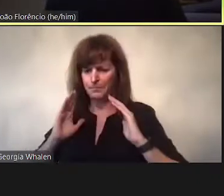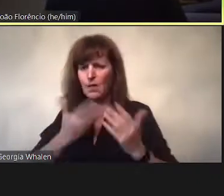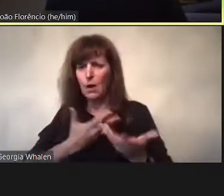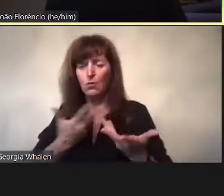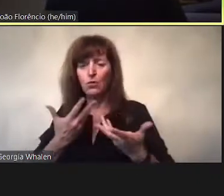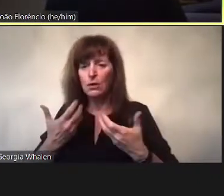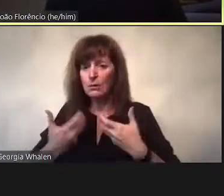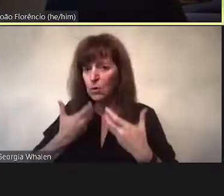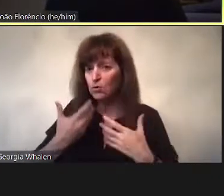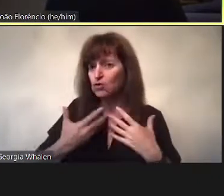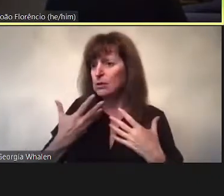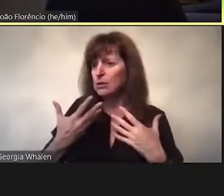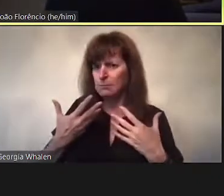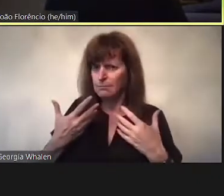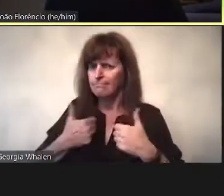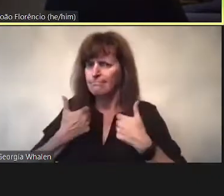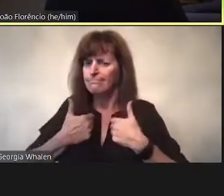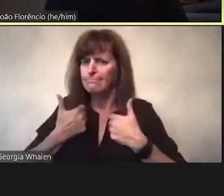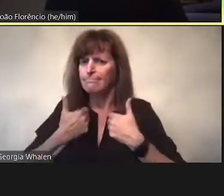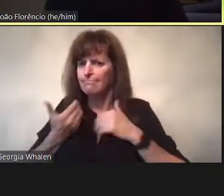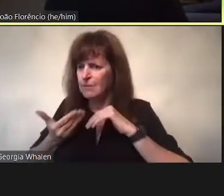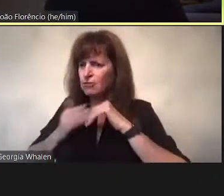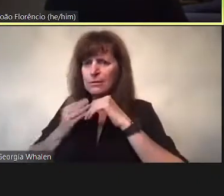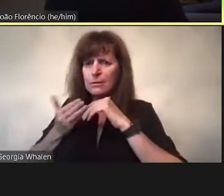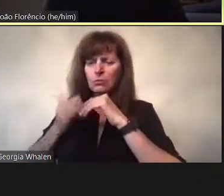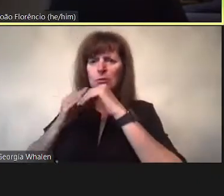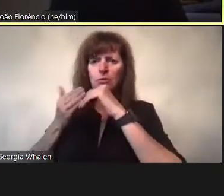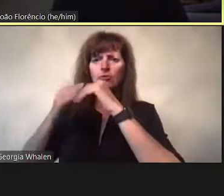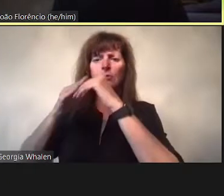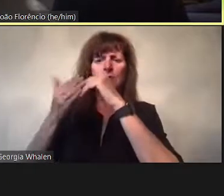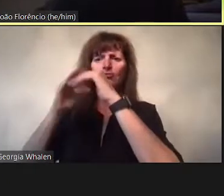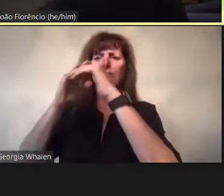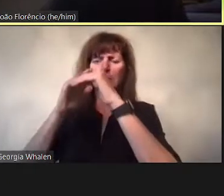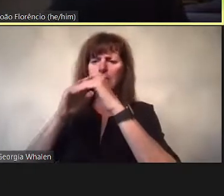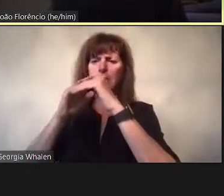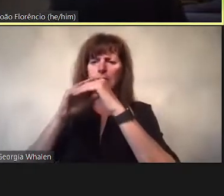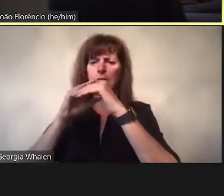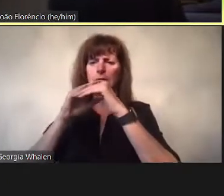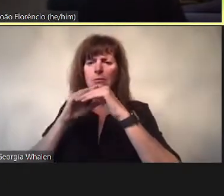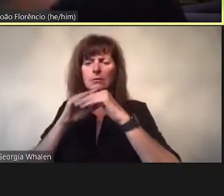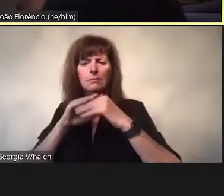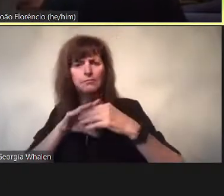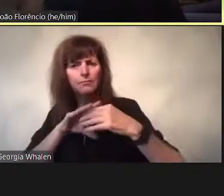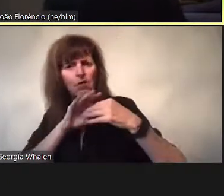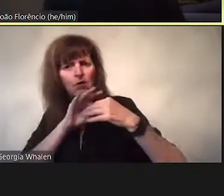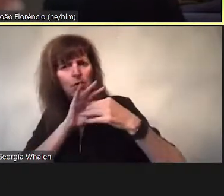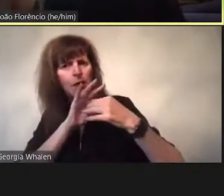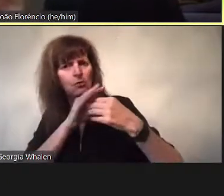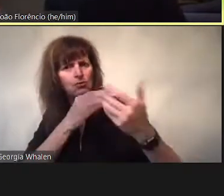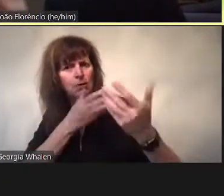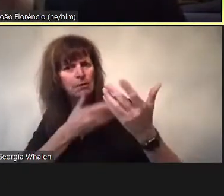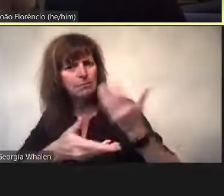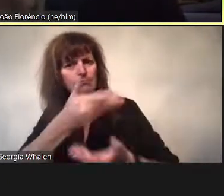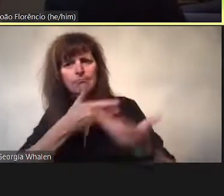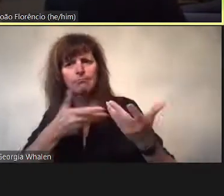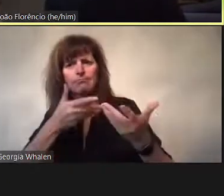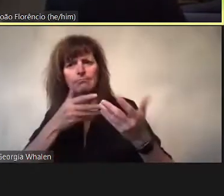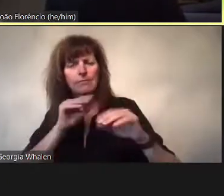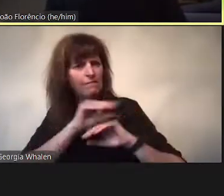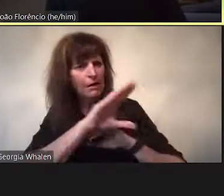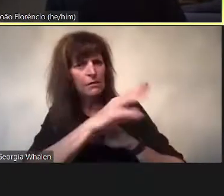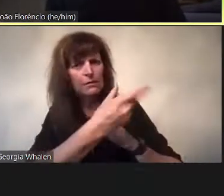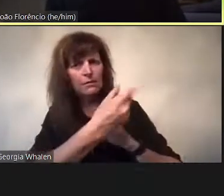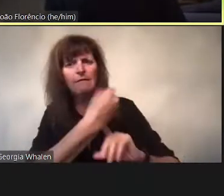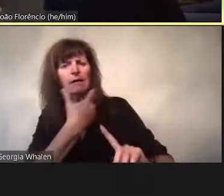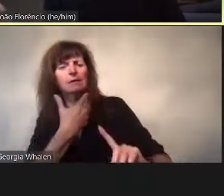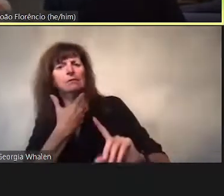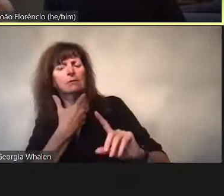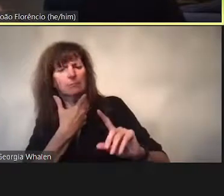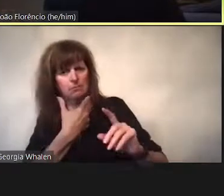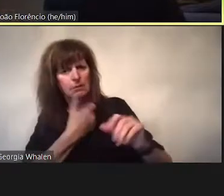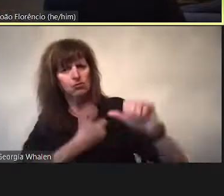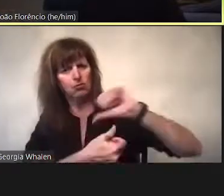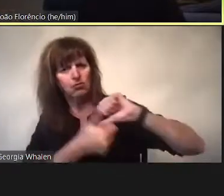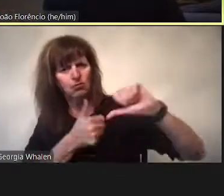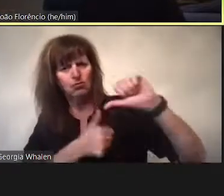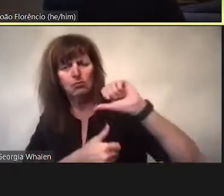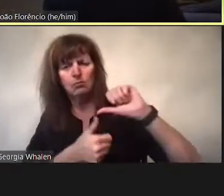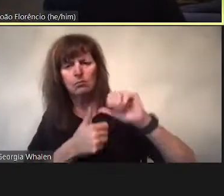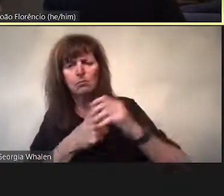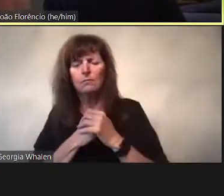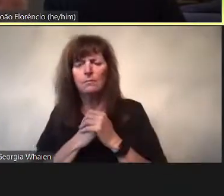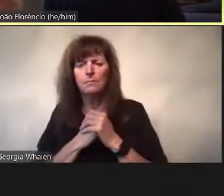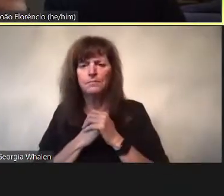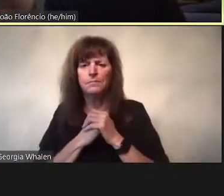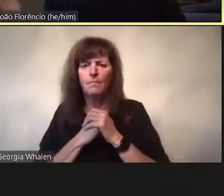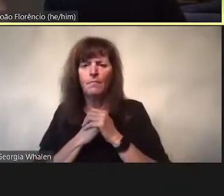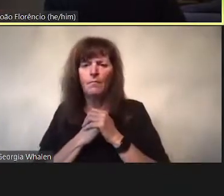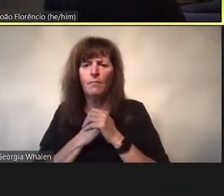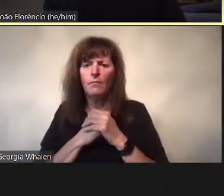Sex invites us to die and forge ourselves a new, and then back again.